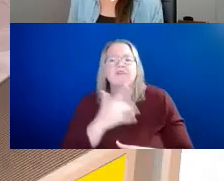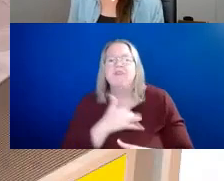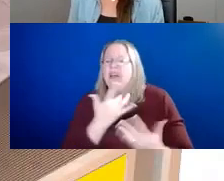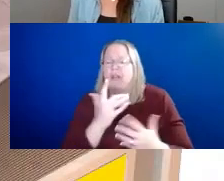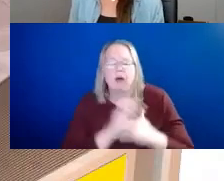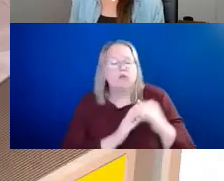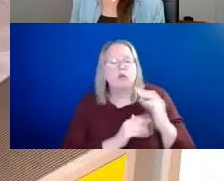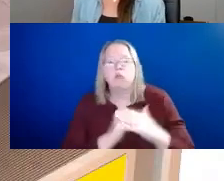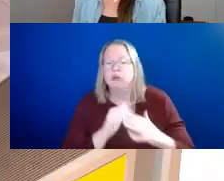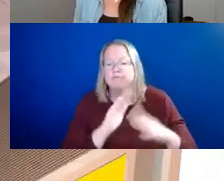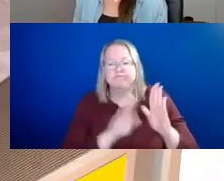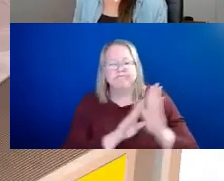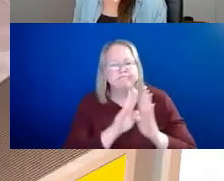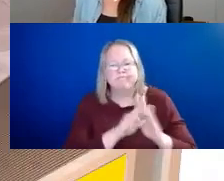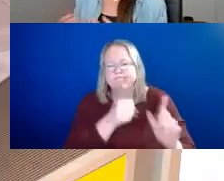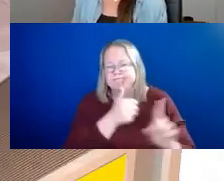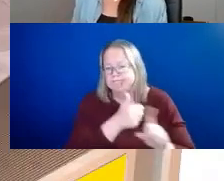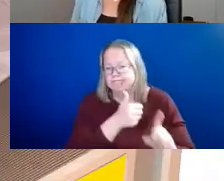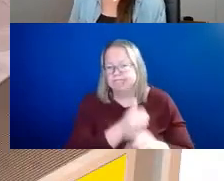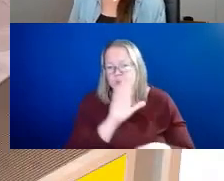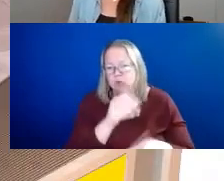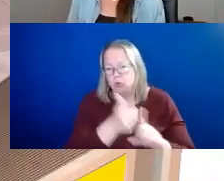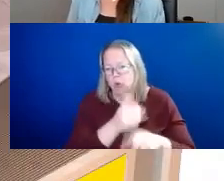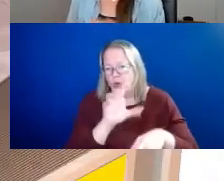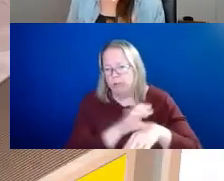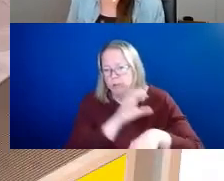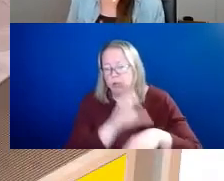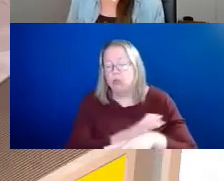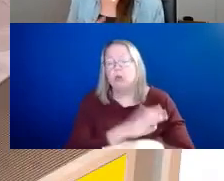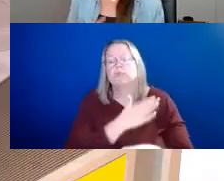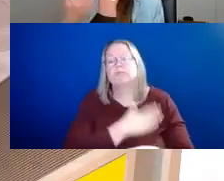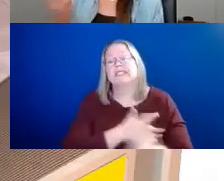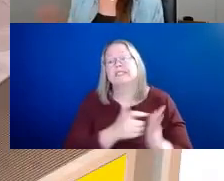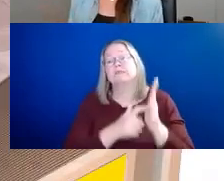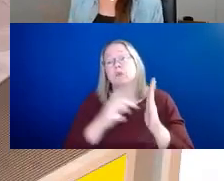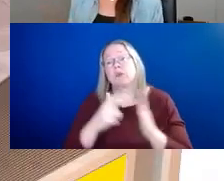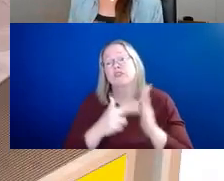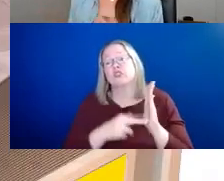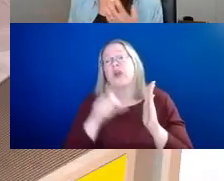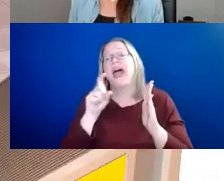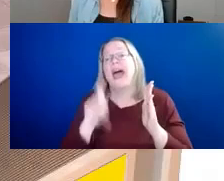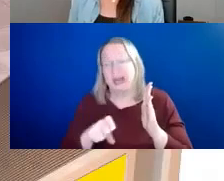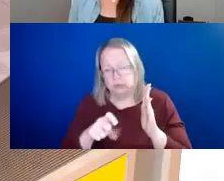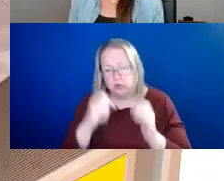sure you're registered. Everybody that is participating, attending, speaking,